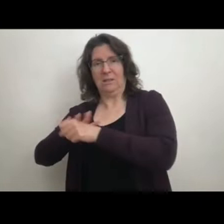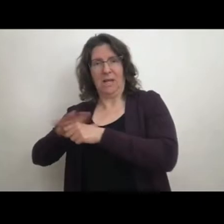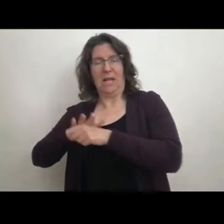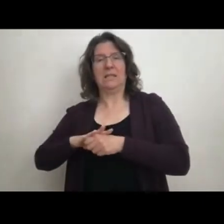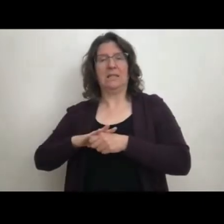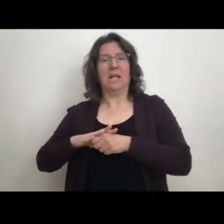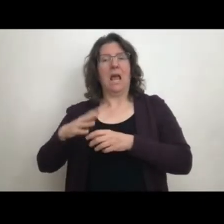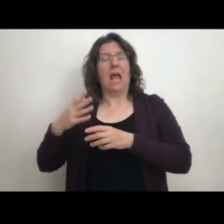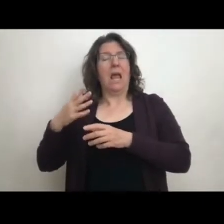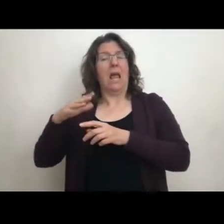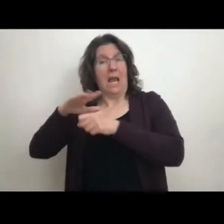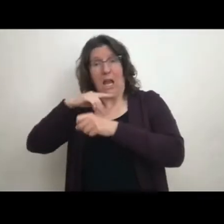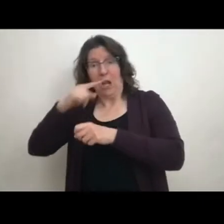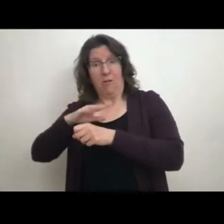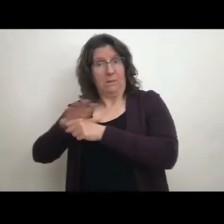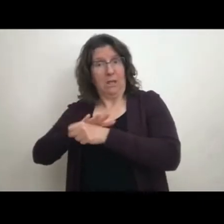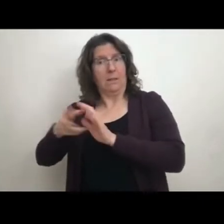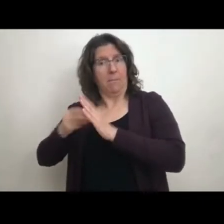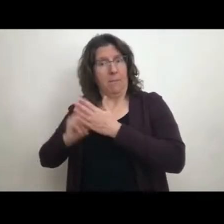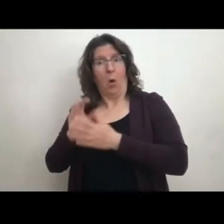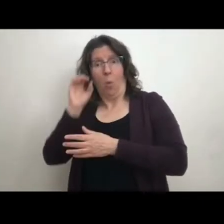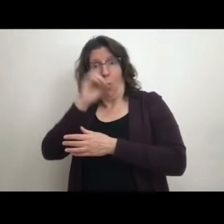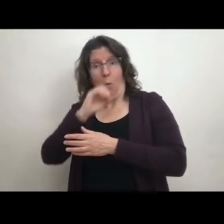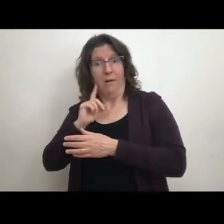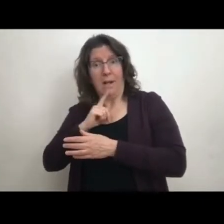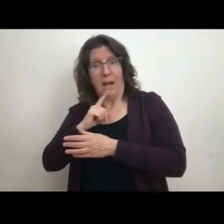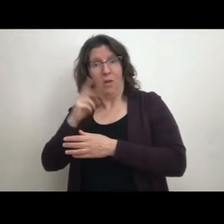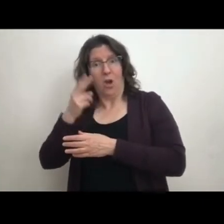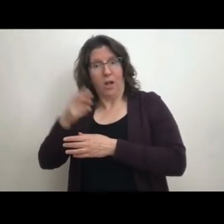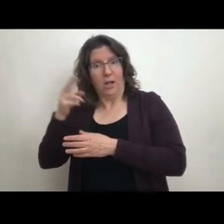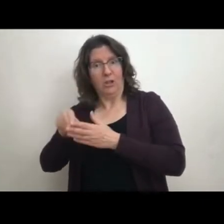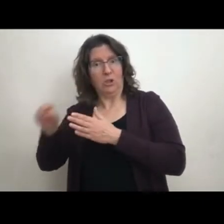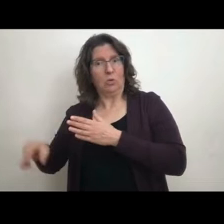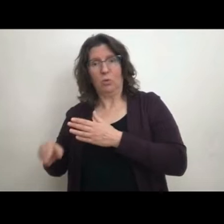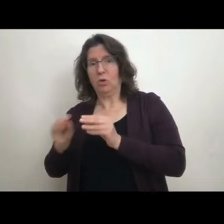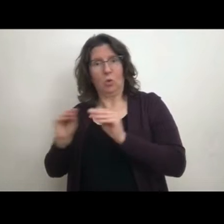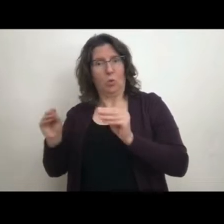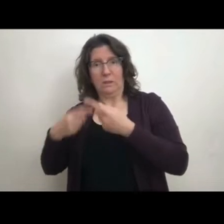Thirdly, a subset of hearing space is oral deaf / hard of hearing space.